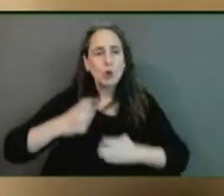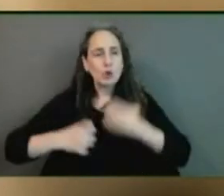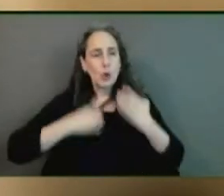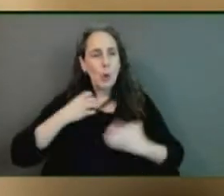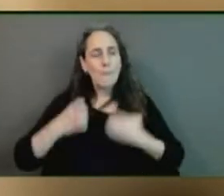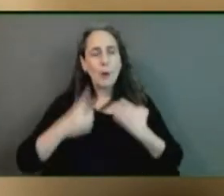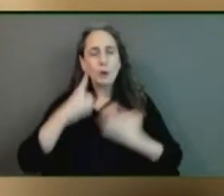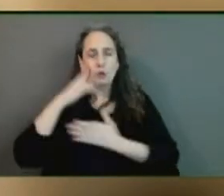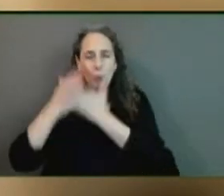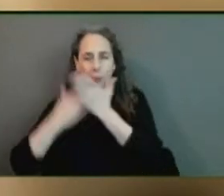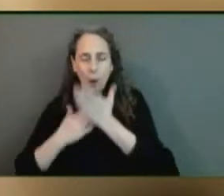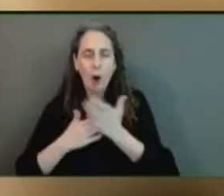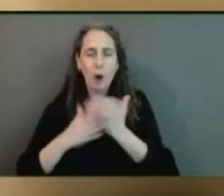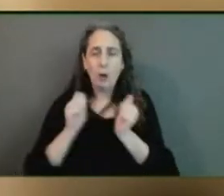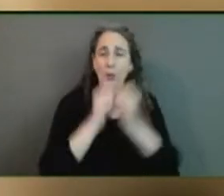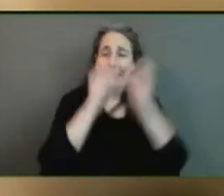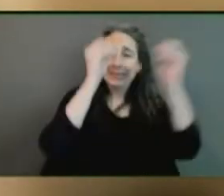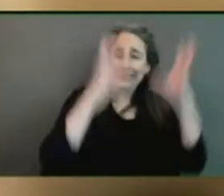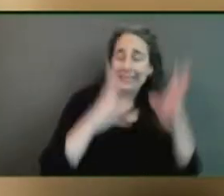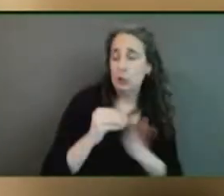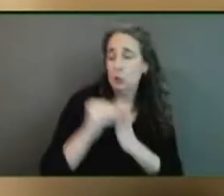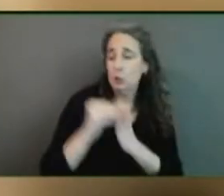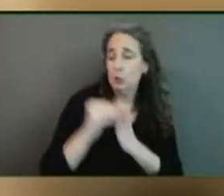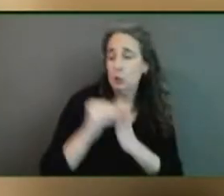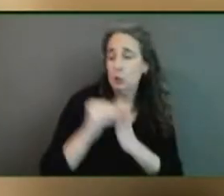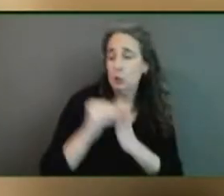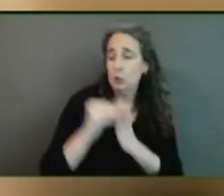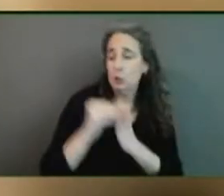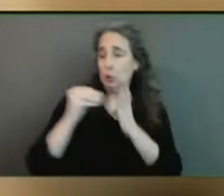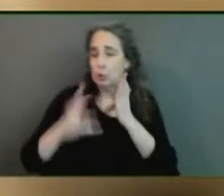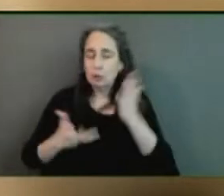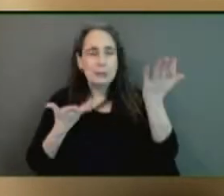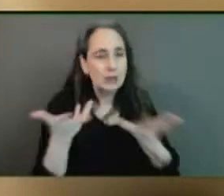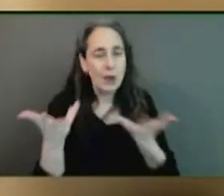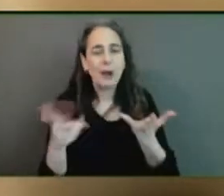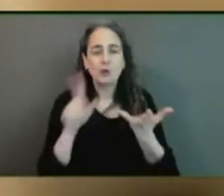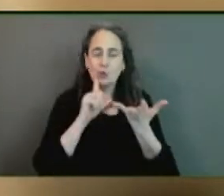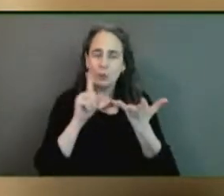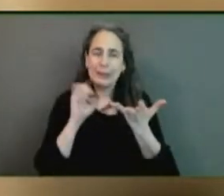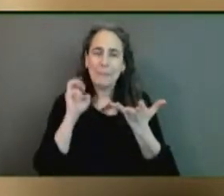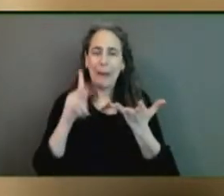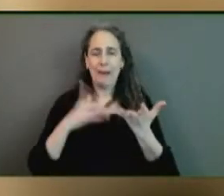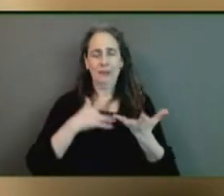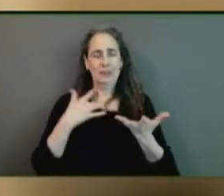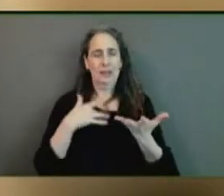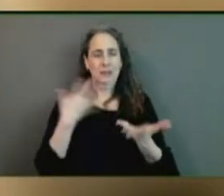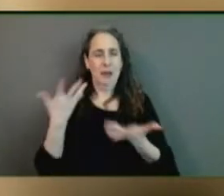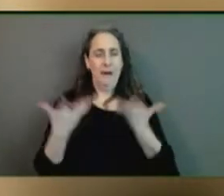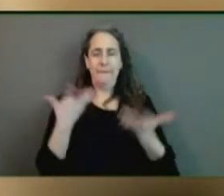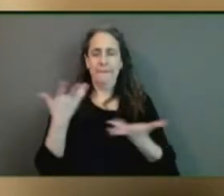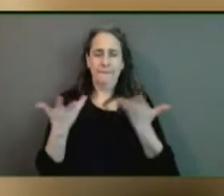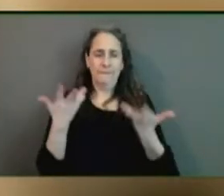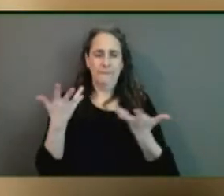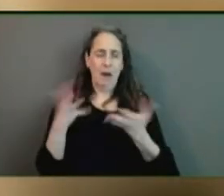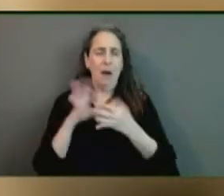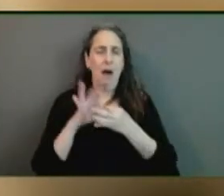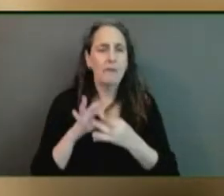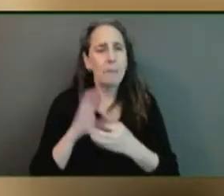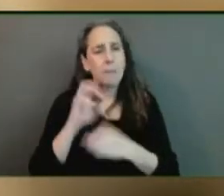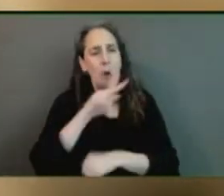emotional piece the opportunity for our students to interact with their teachers. With each